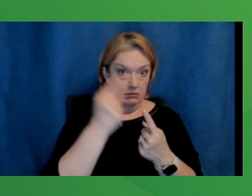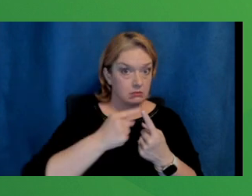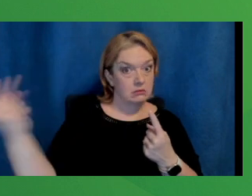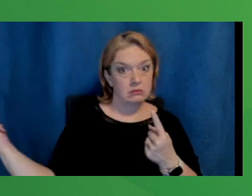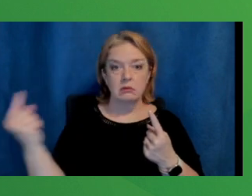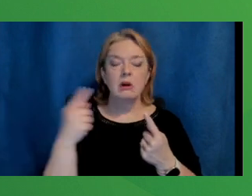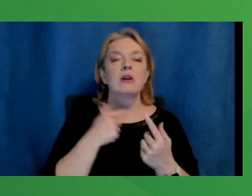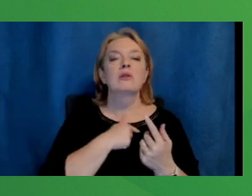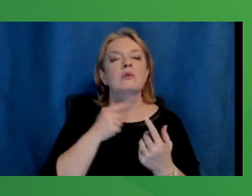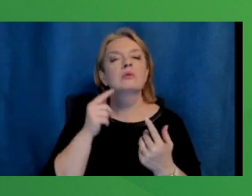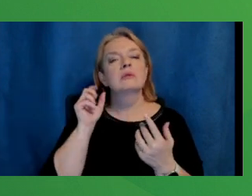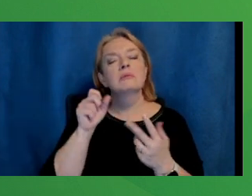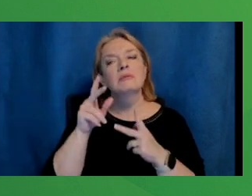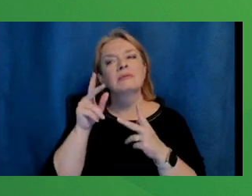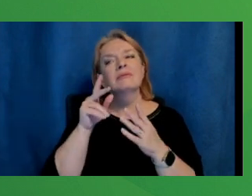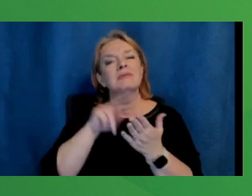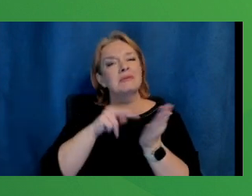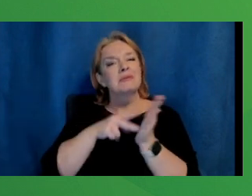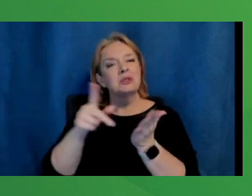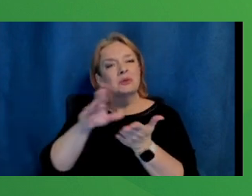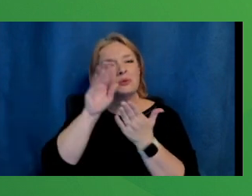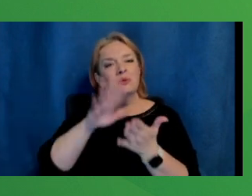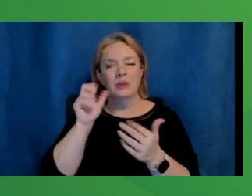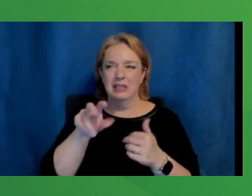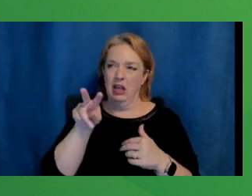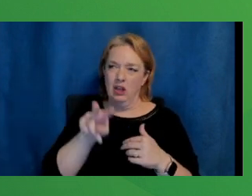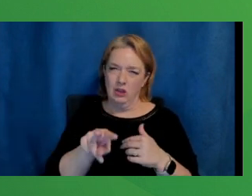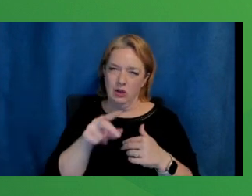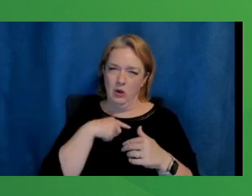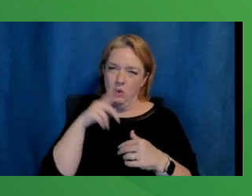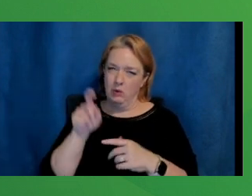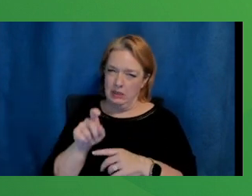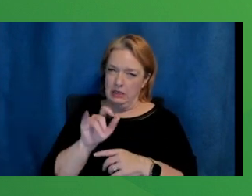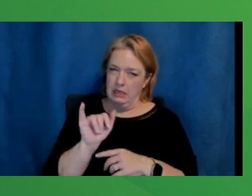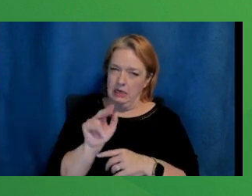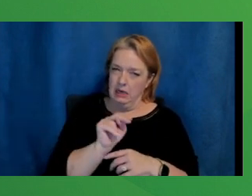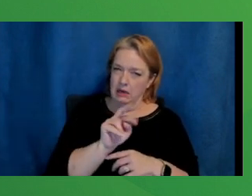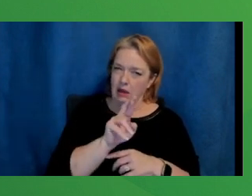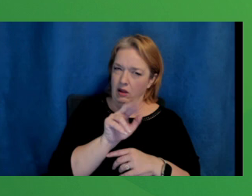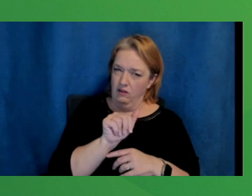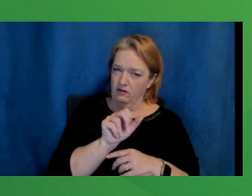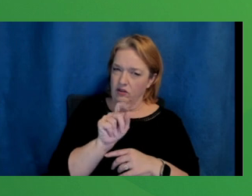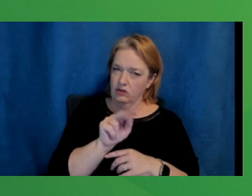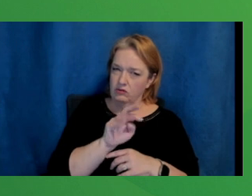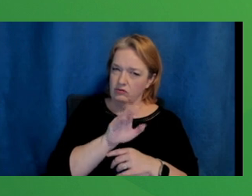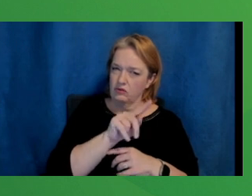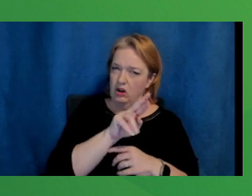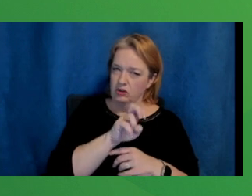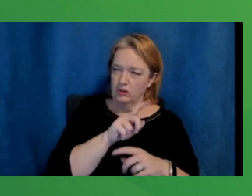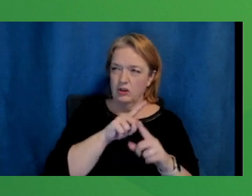and needing infrastructure in new ways. Again, that's measuring this notion of how connected you